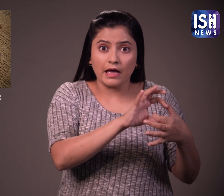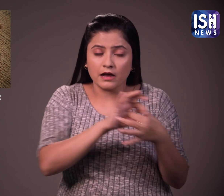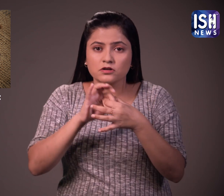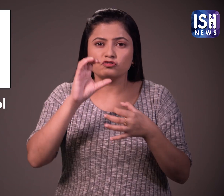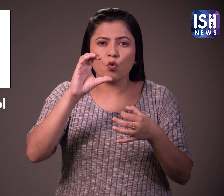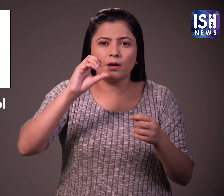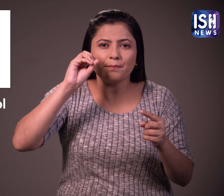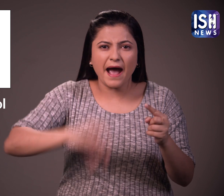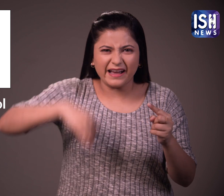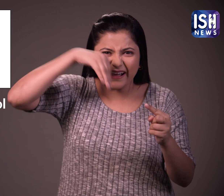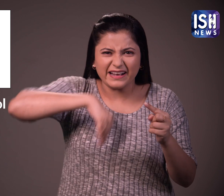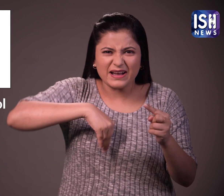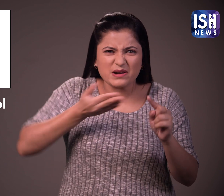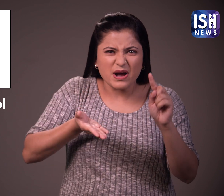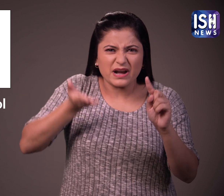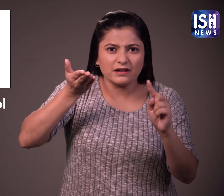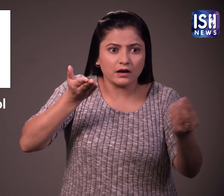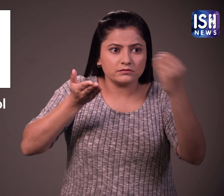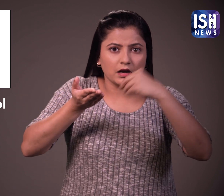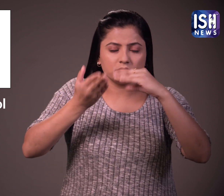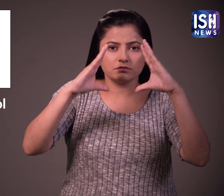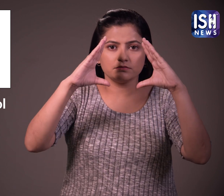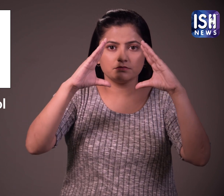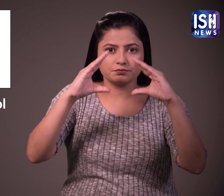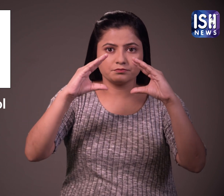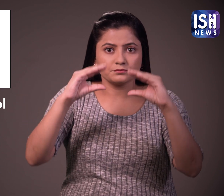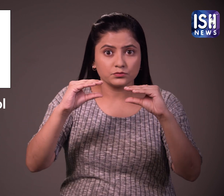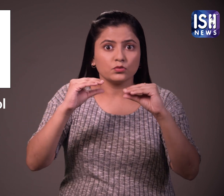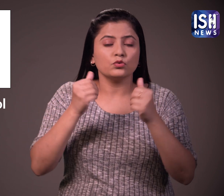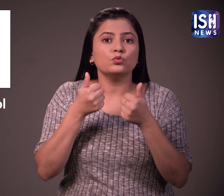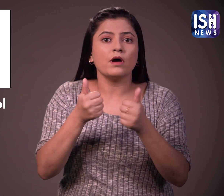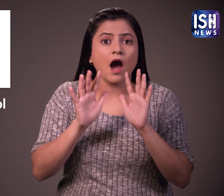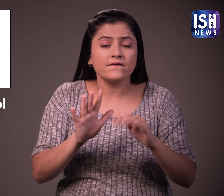which help reduce the level of bad cholestrol.